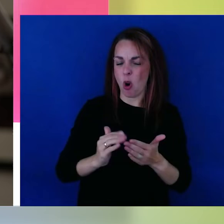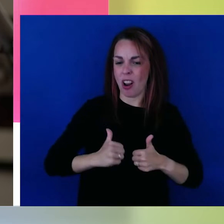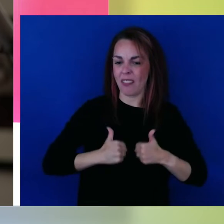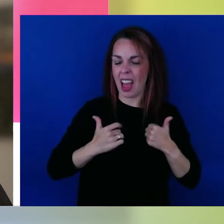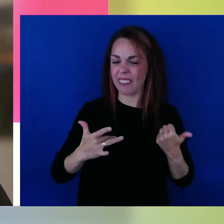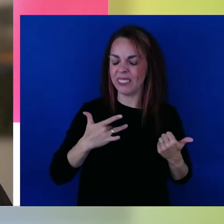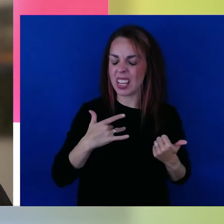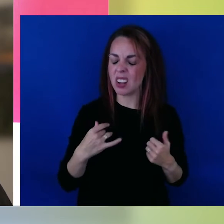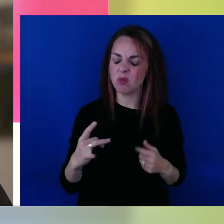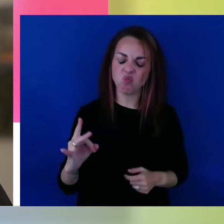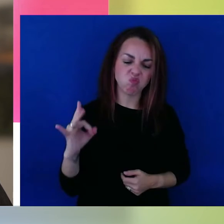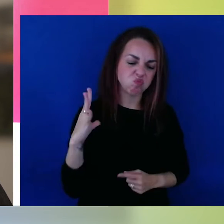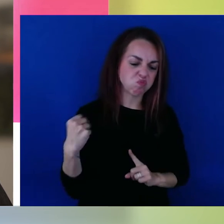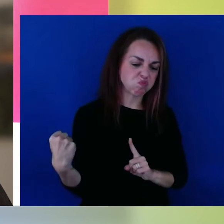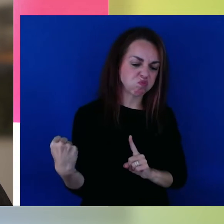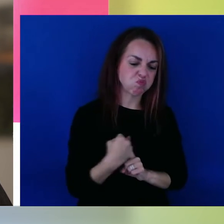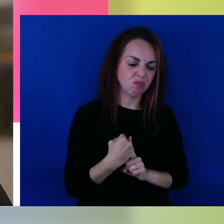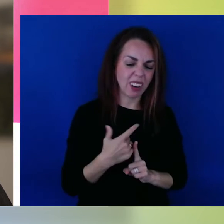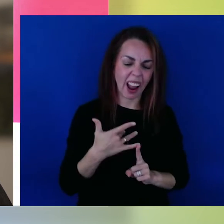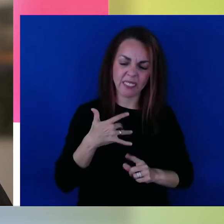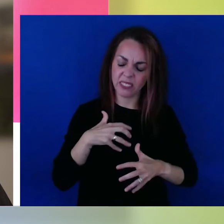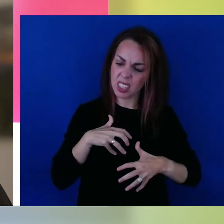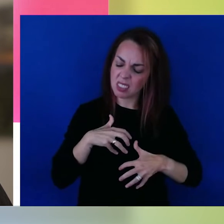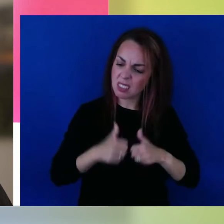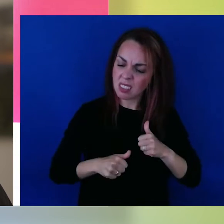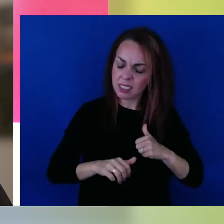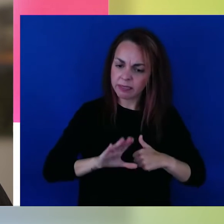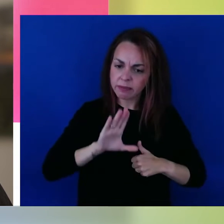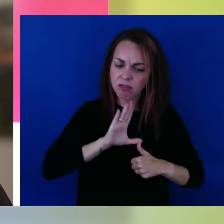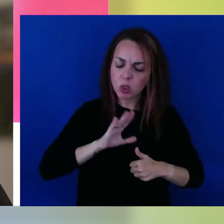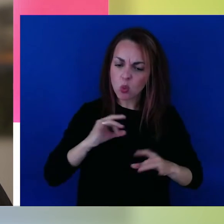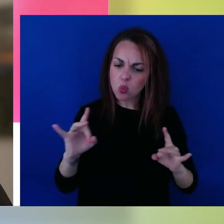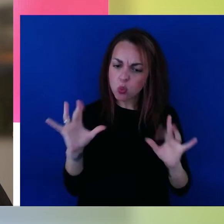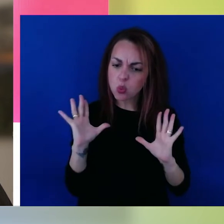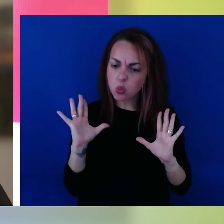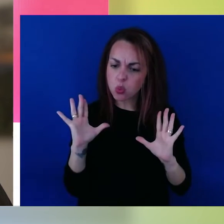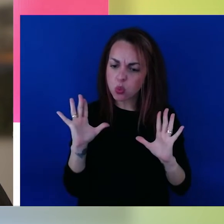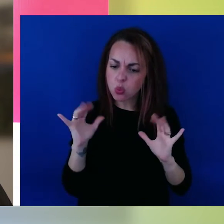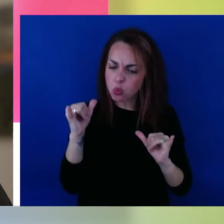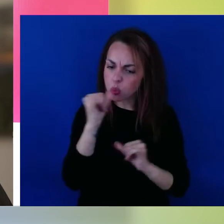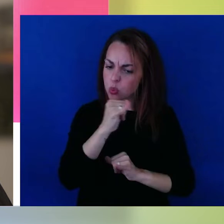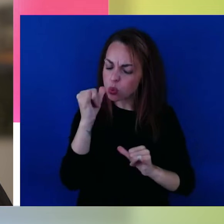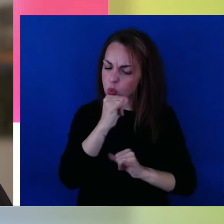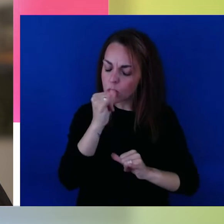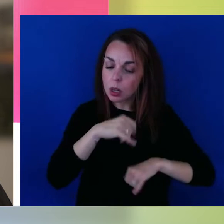and hits me with deep anguish and frustration. And while I expect too